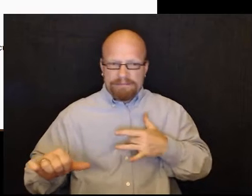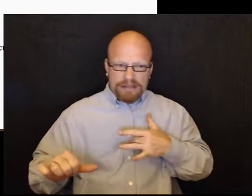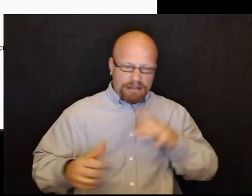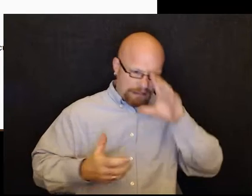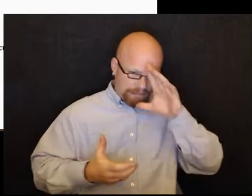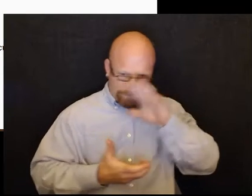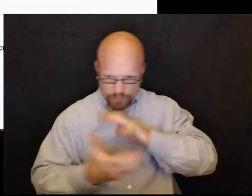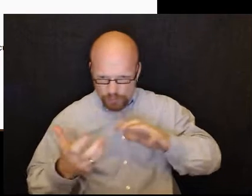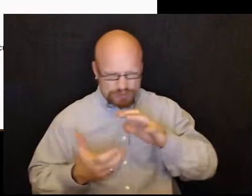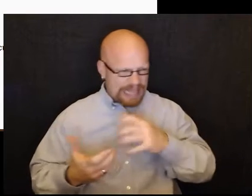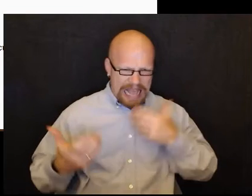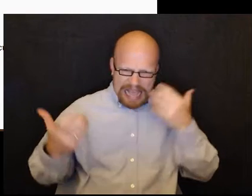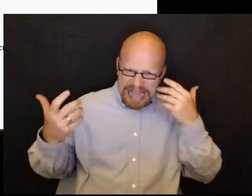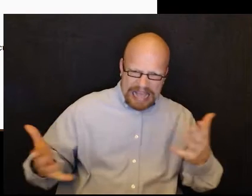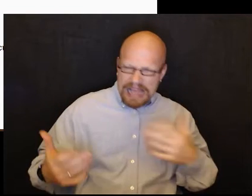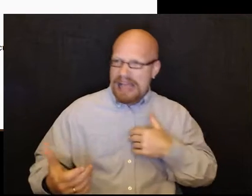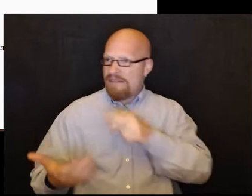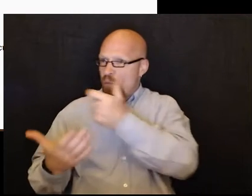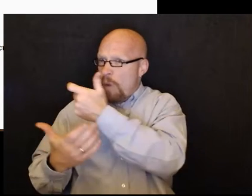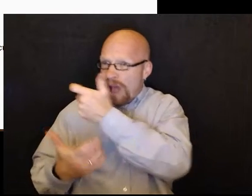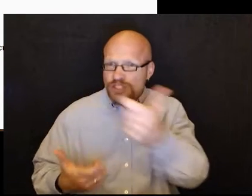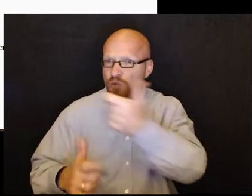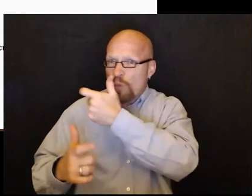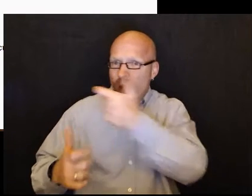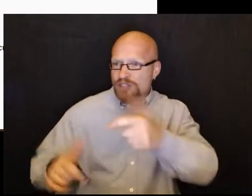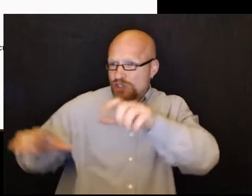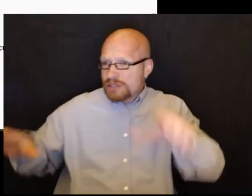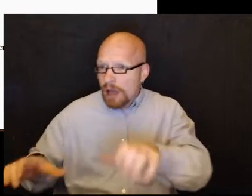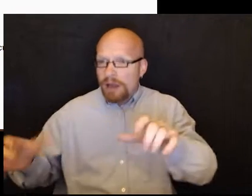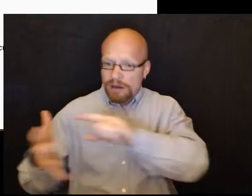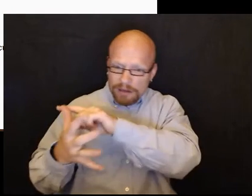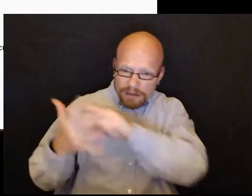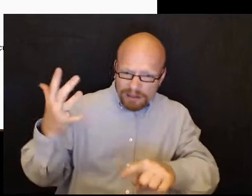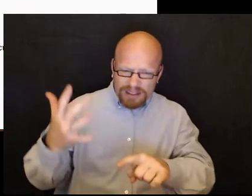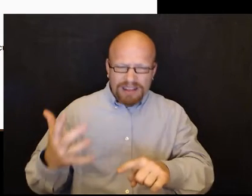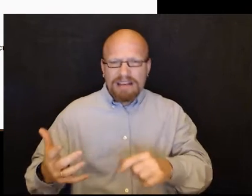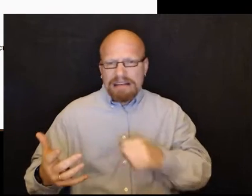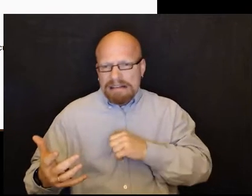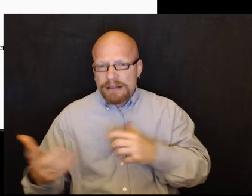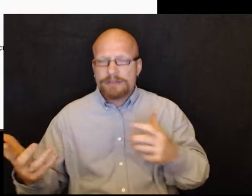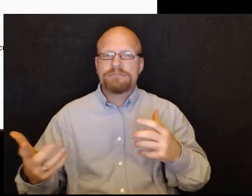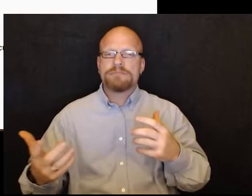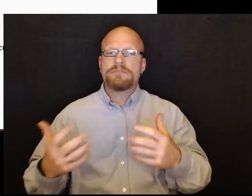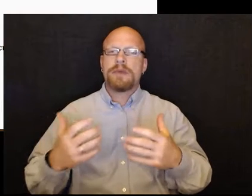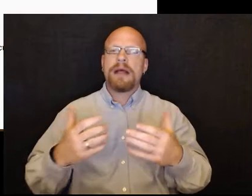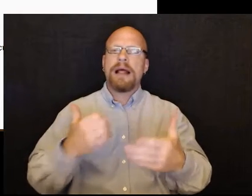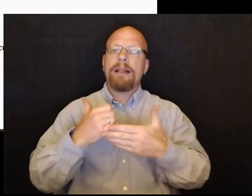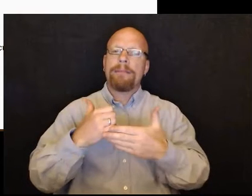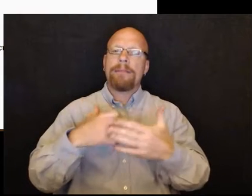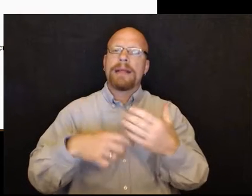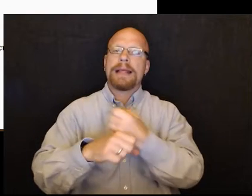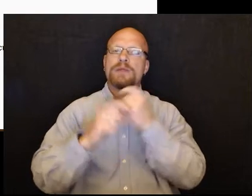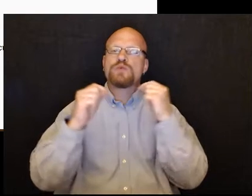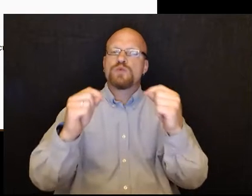feel like "I'm confused I'm getting behind I watch the videos I've done the homework and I'm lost"